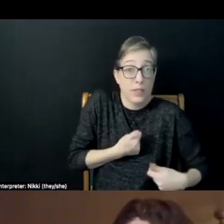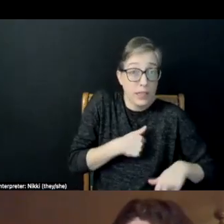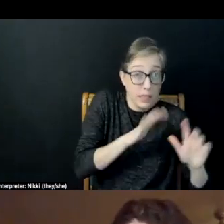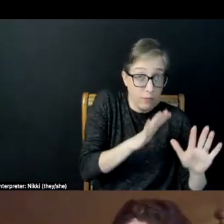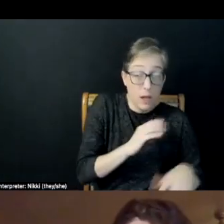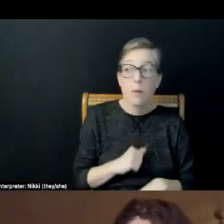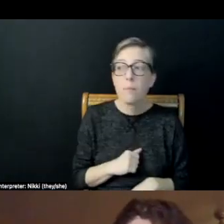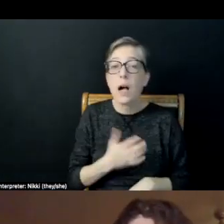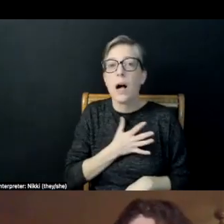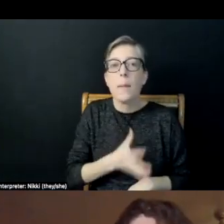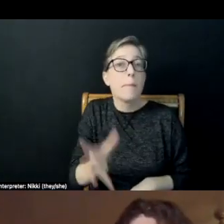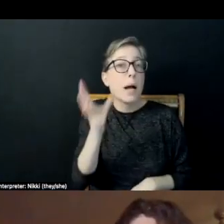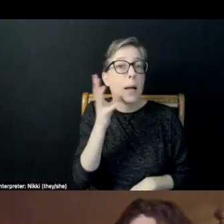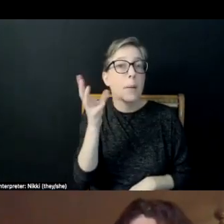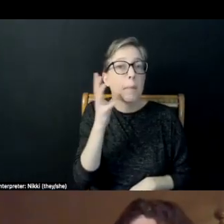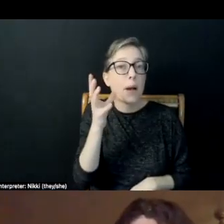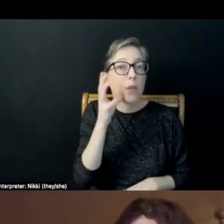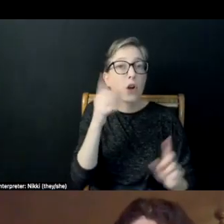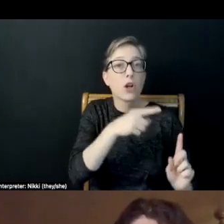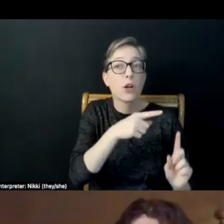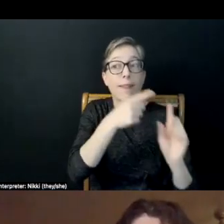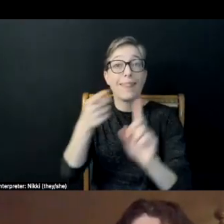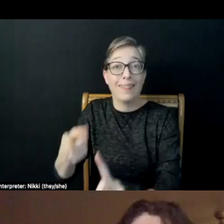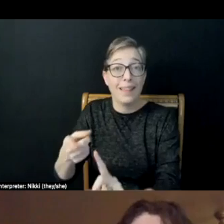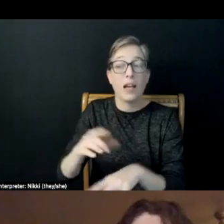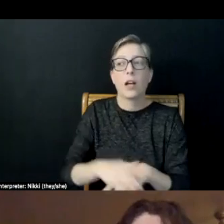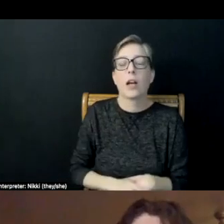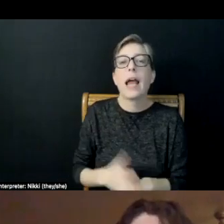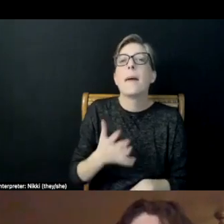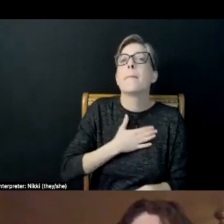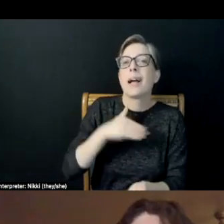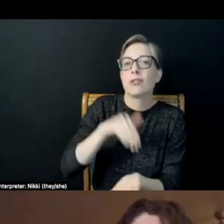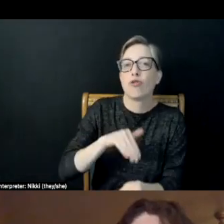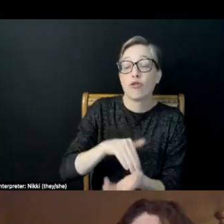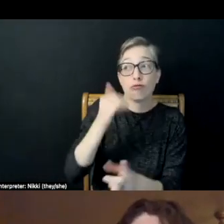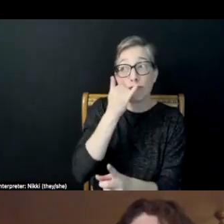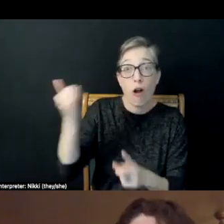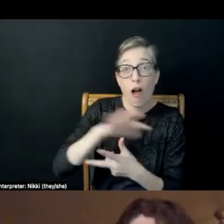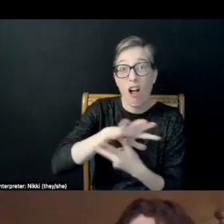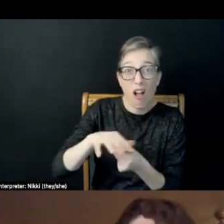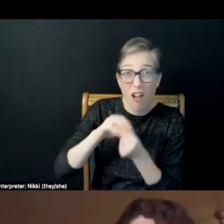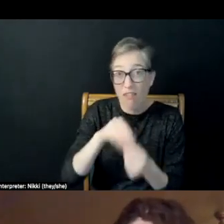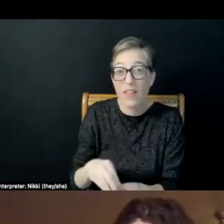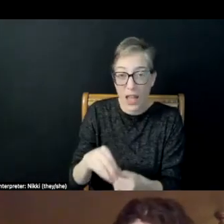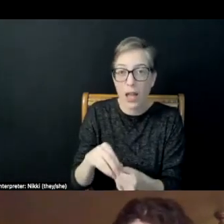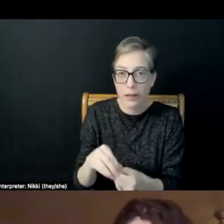call that contributed to my daughter's discharge. While I understand that NICU staff do want what's best for babies,